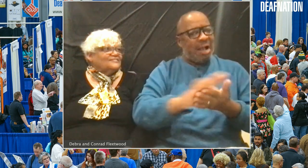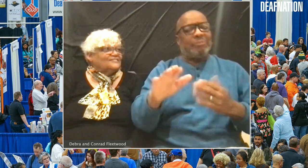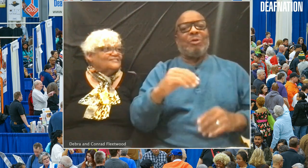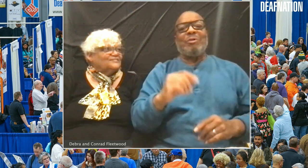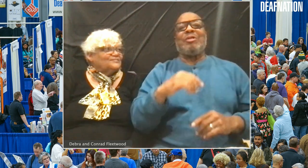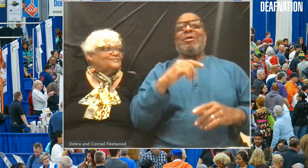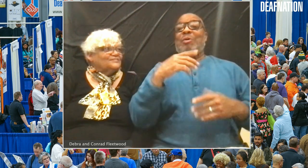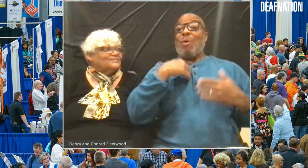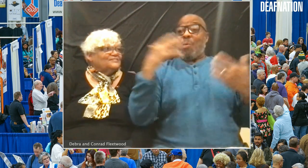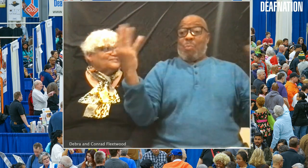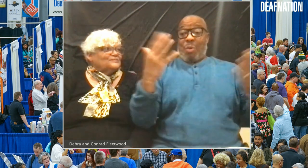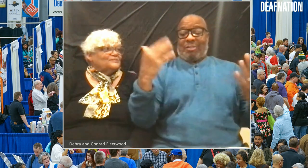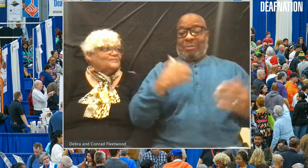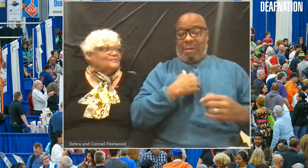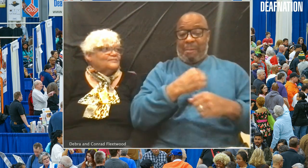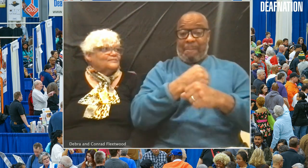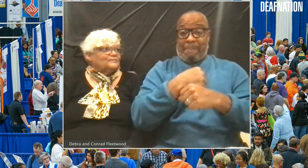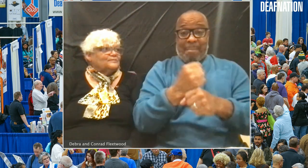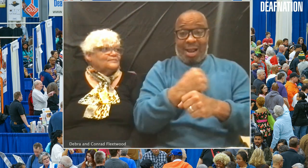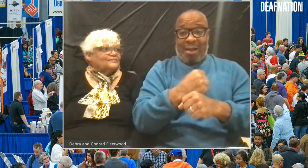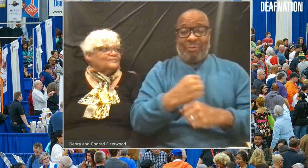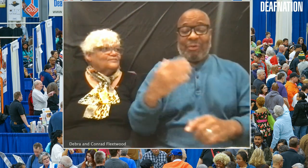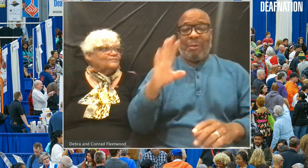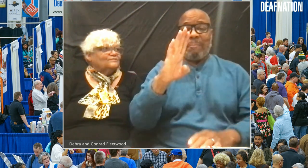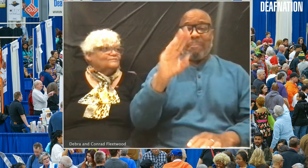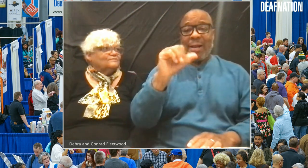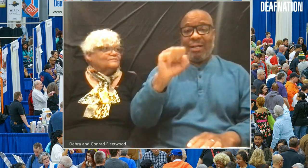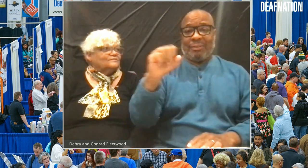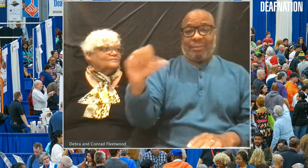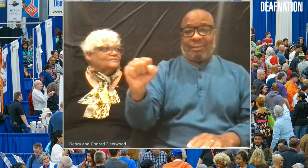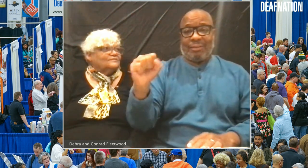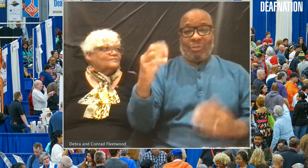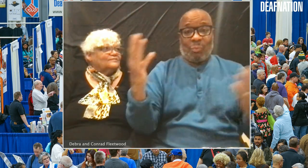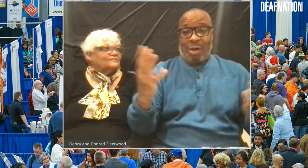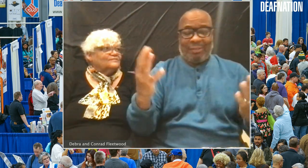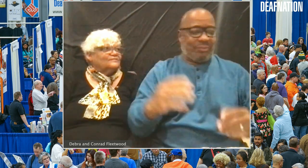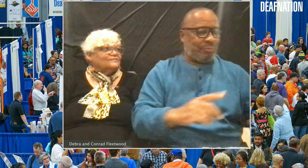They’re nice. What I made is a bass.